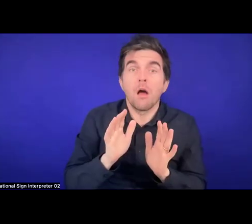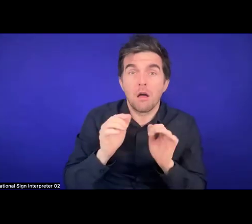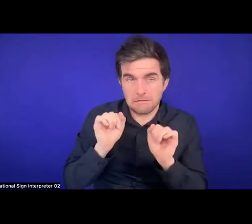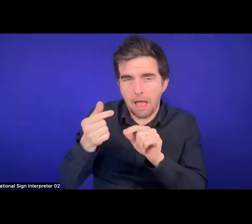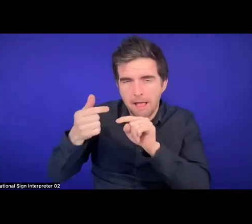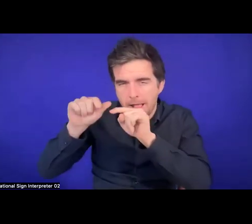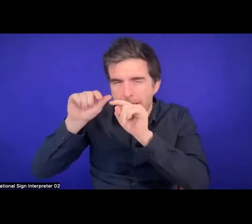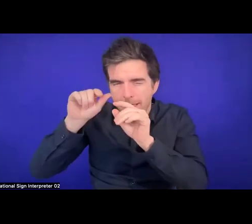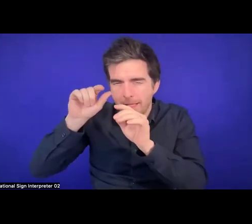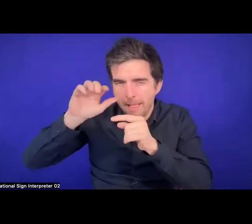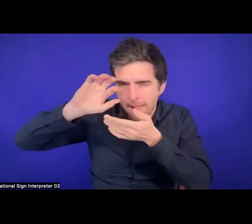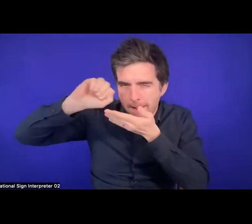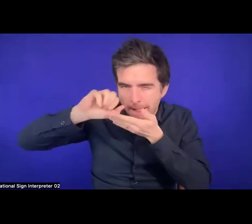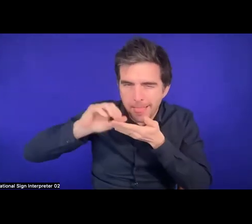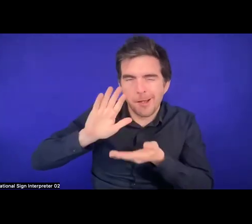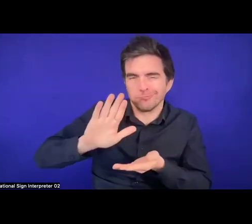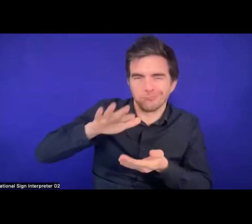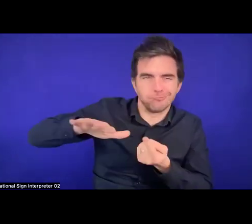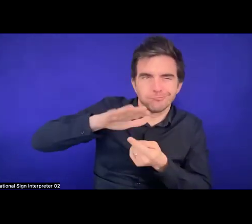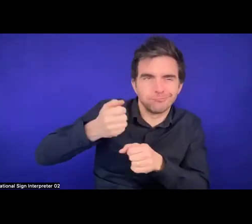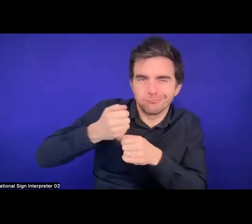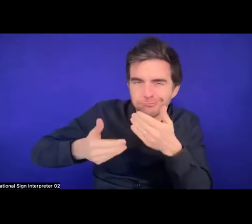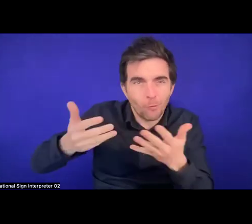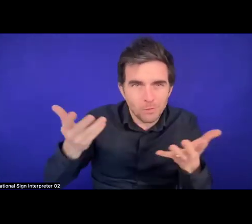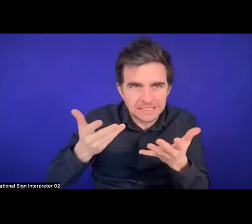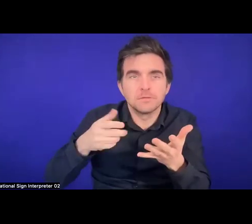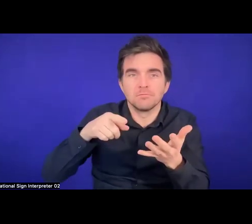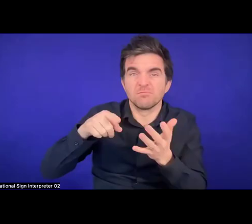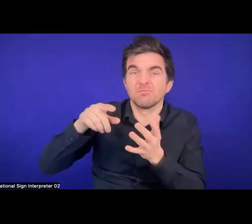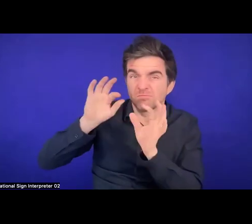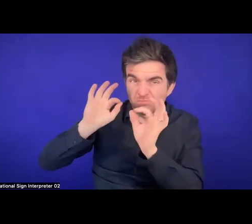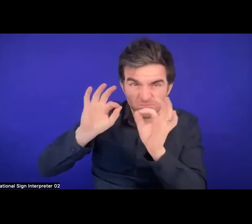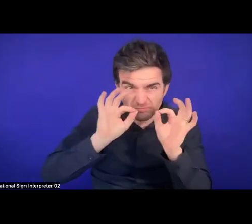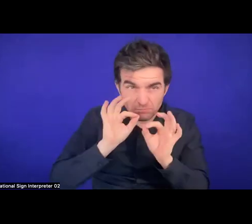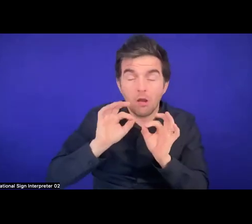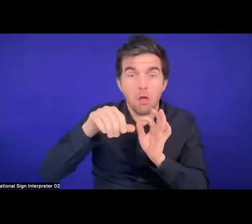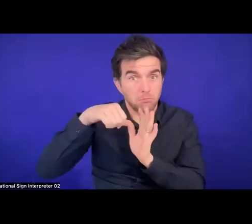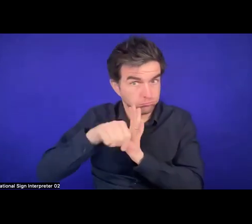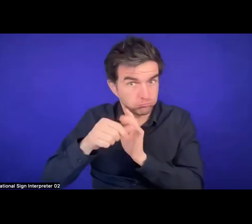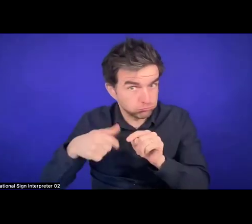career development activities for the fellows. That concludes my overview of the